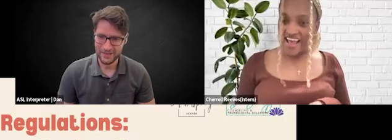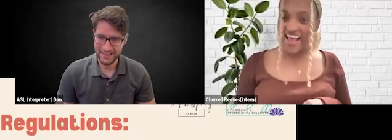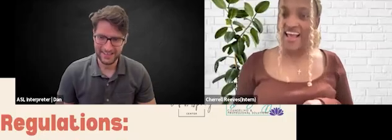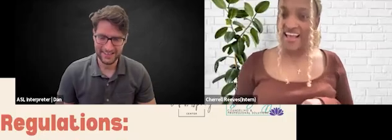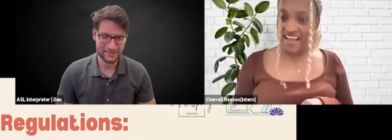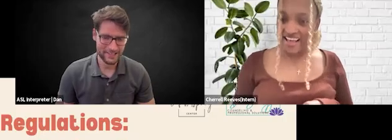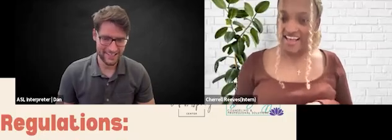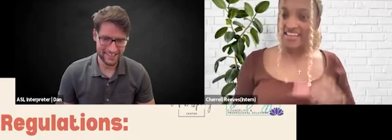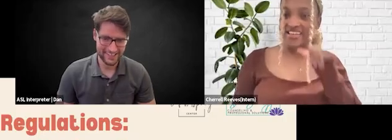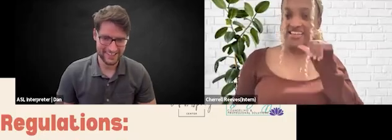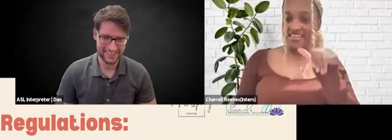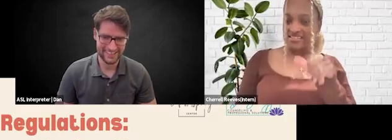Okay, okay.